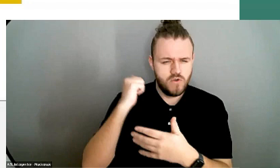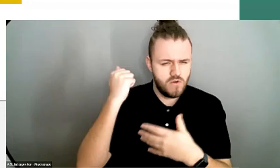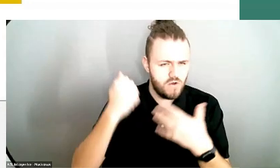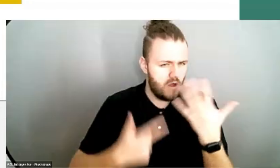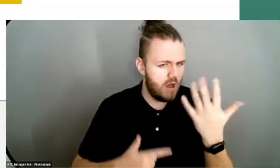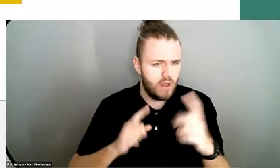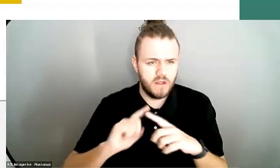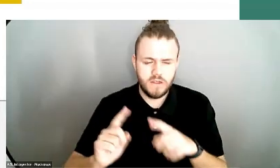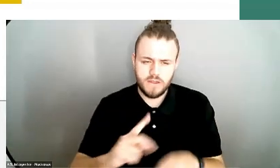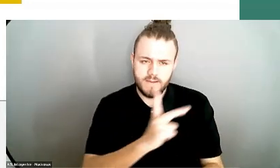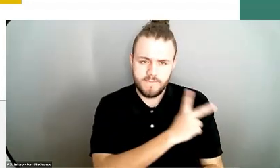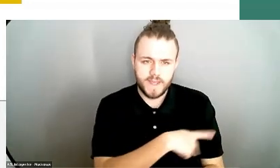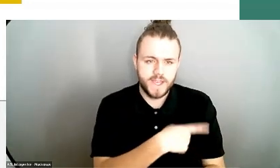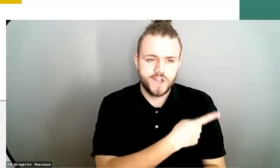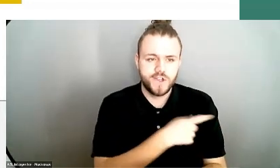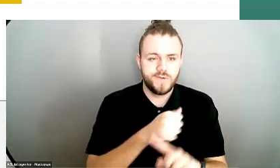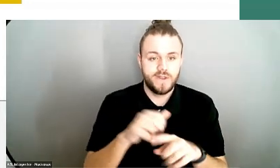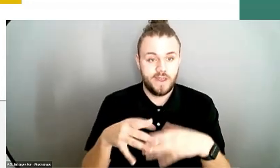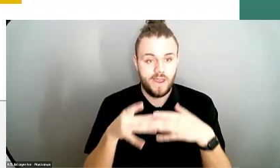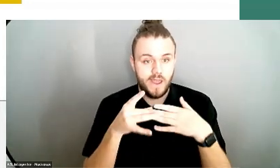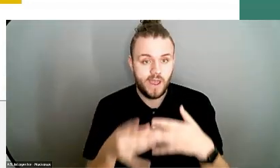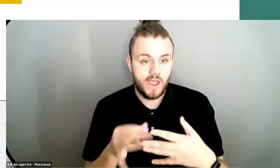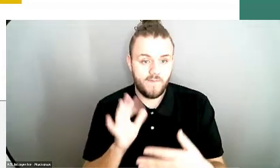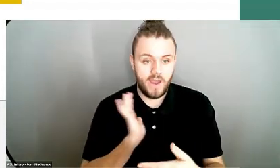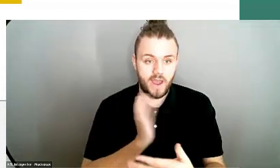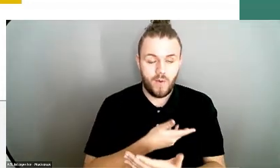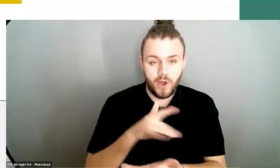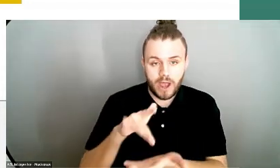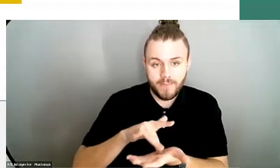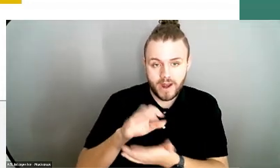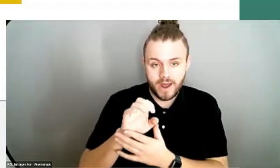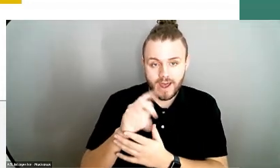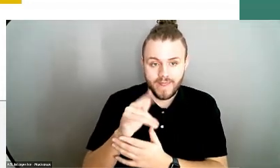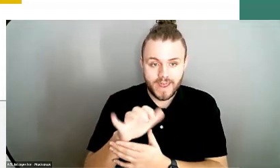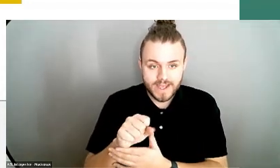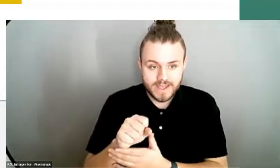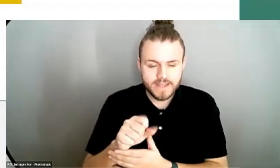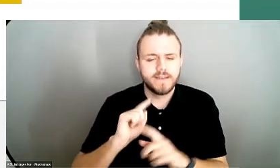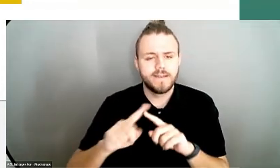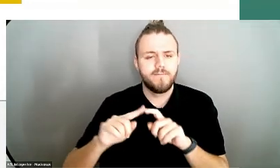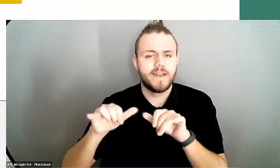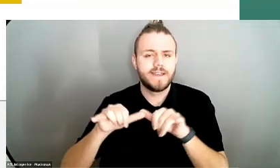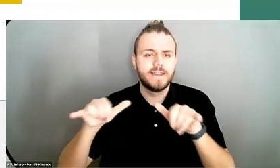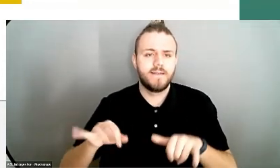with the guidance of our medical ethics. It's a system of moral principles that